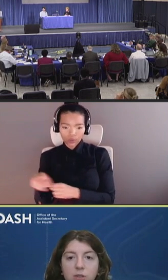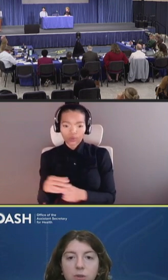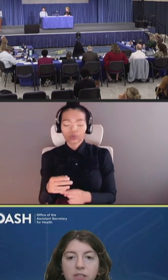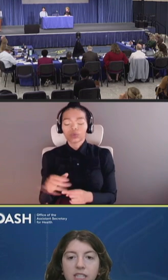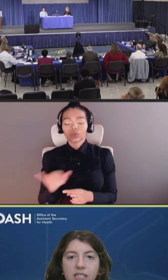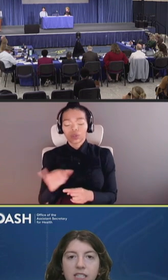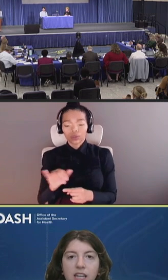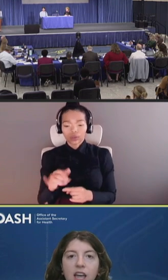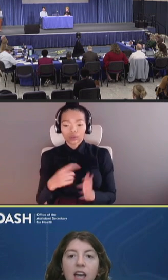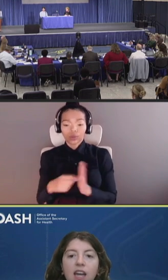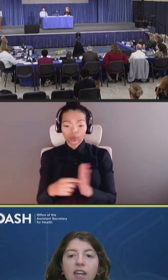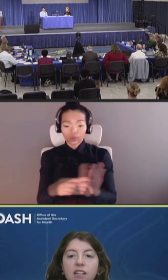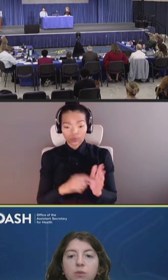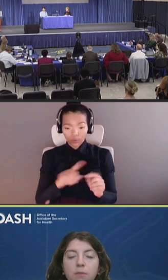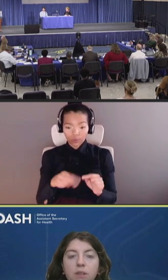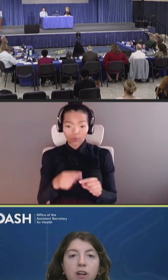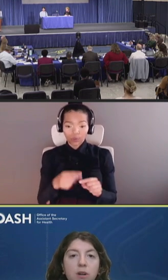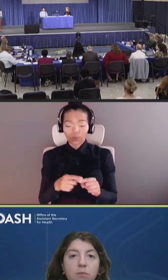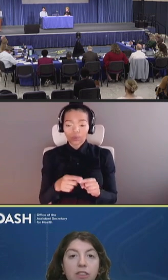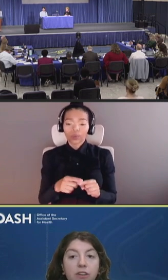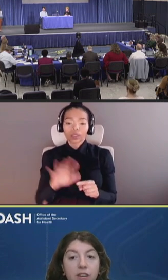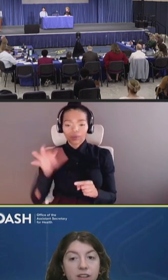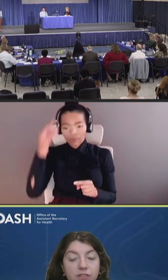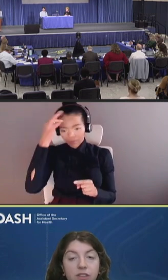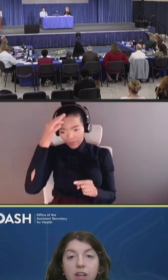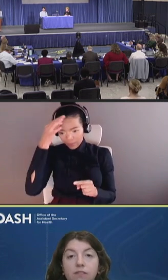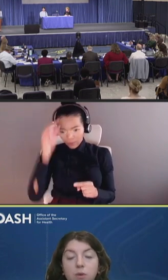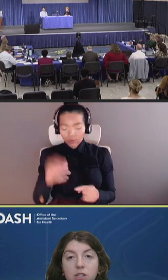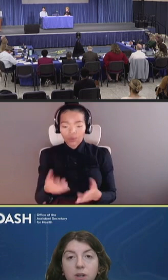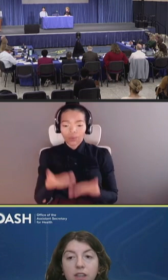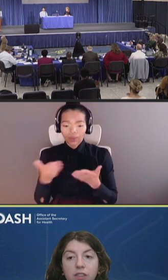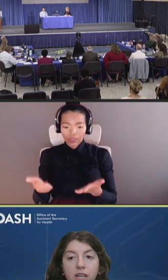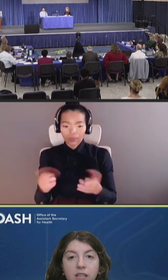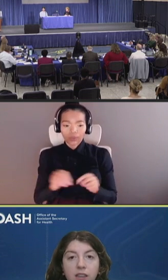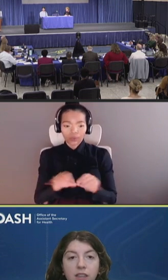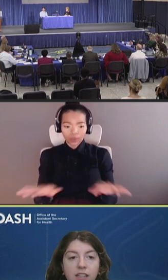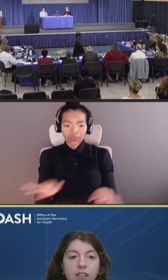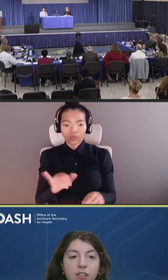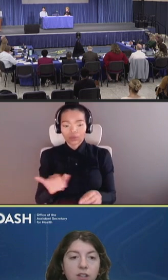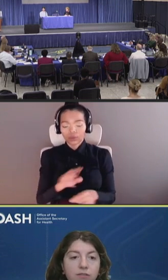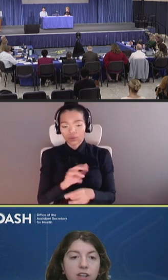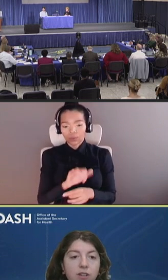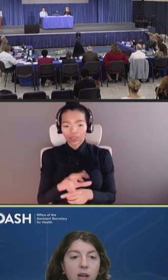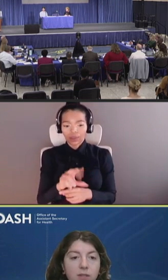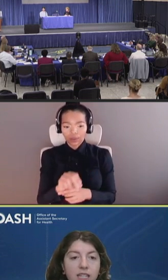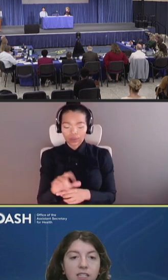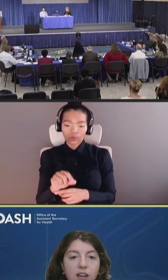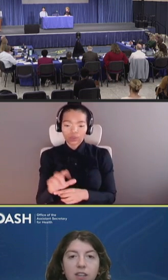were released and held a webinar on May 30th of 2023 that included federal updates on the